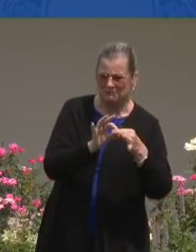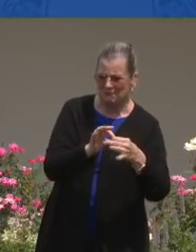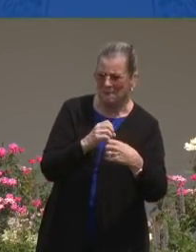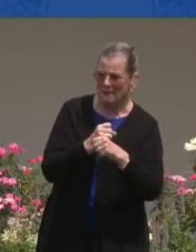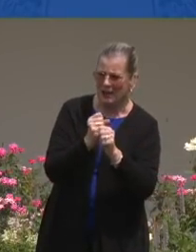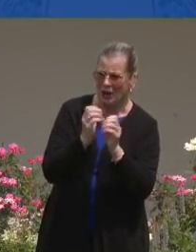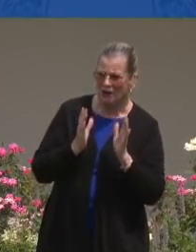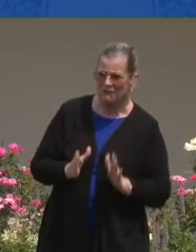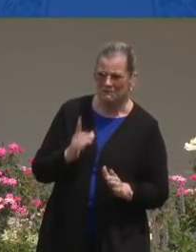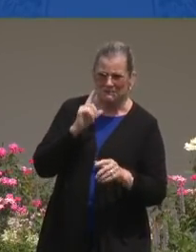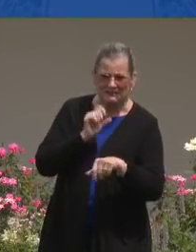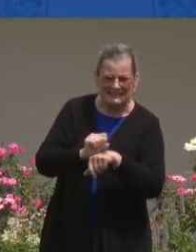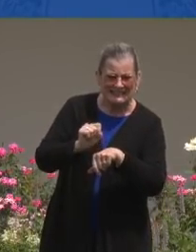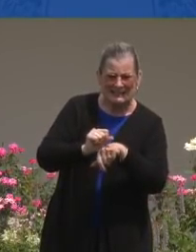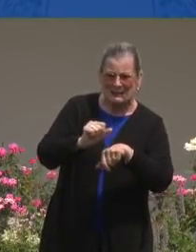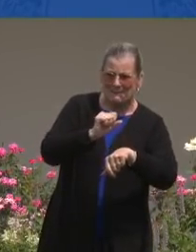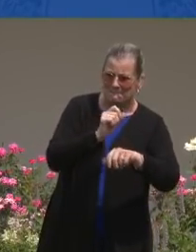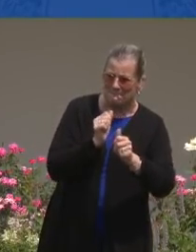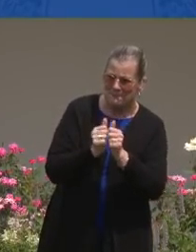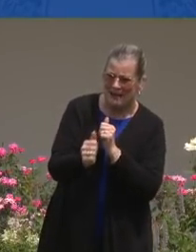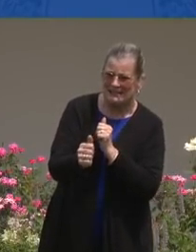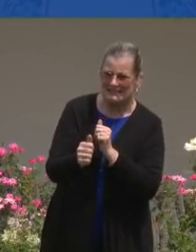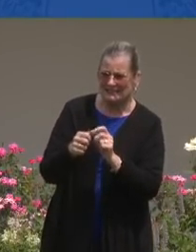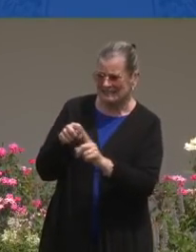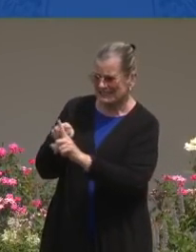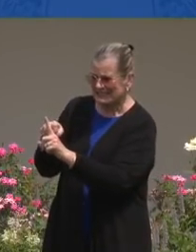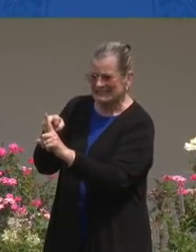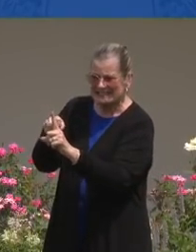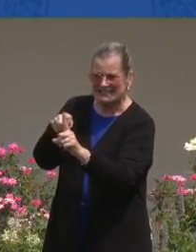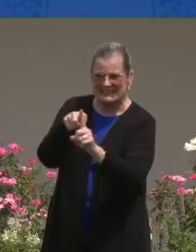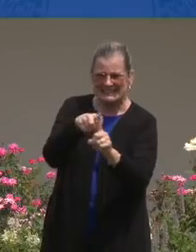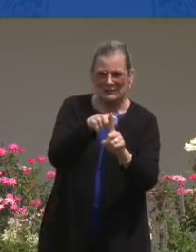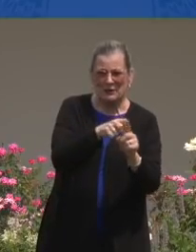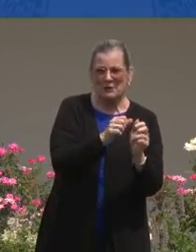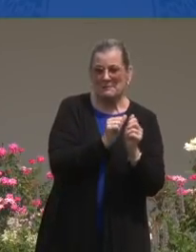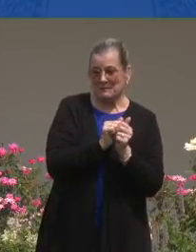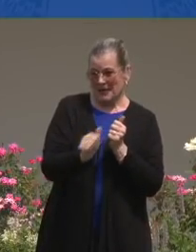including, of course, our own president, Joe Biden.